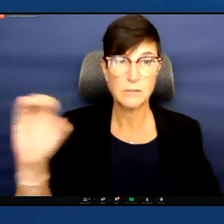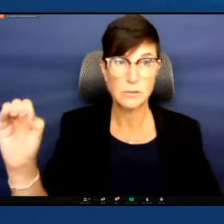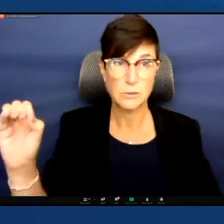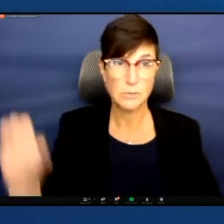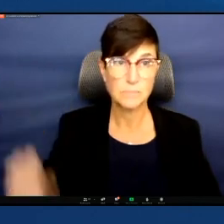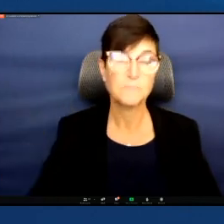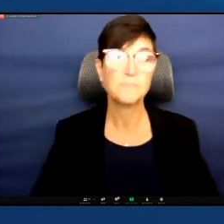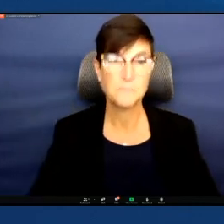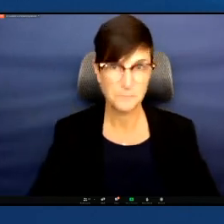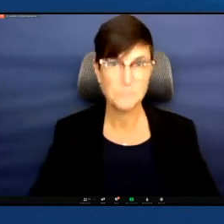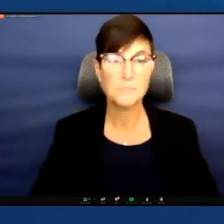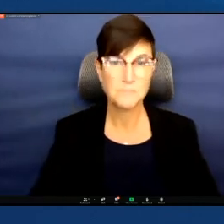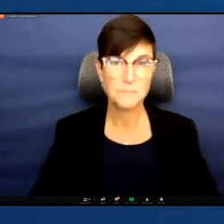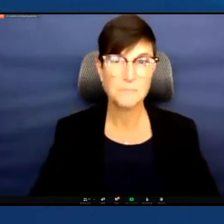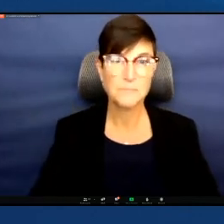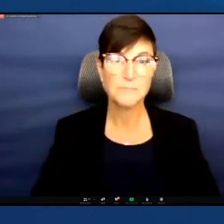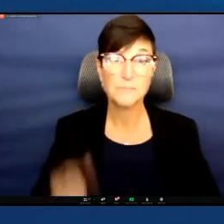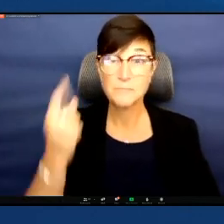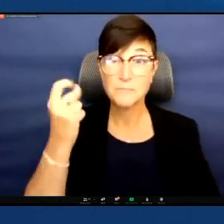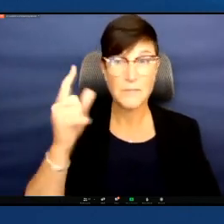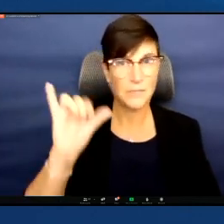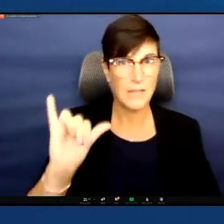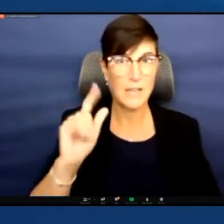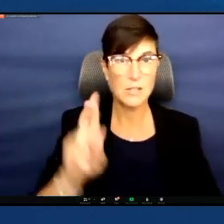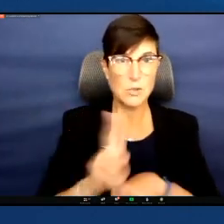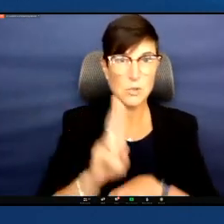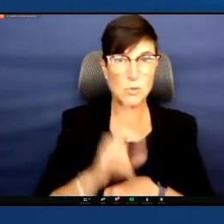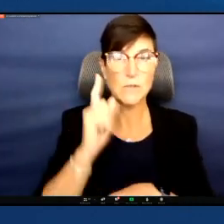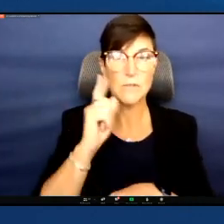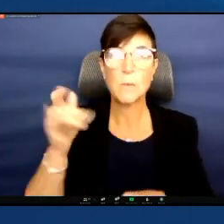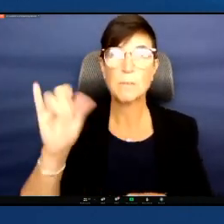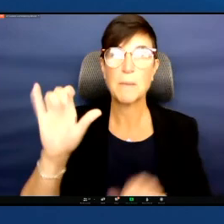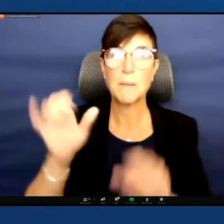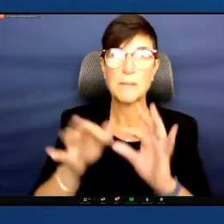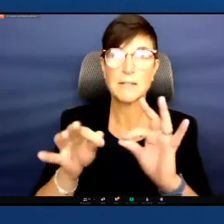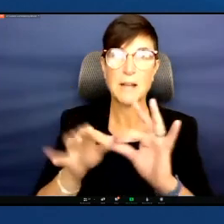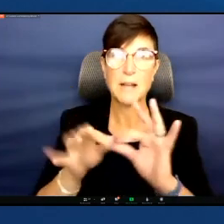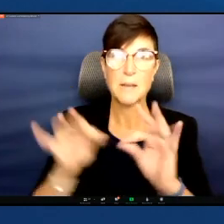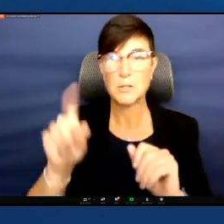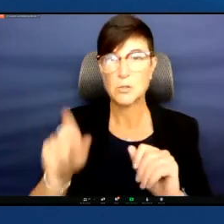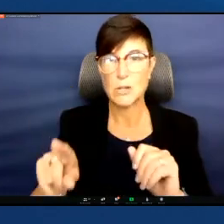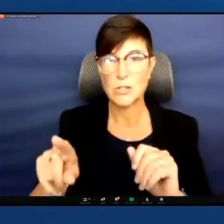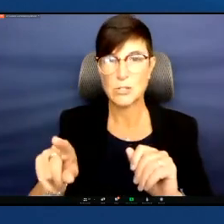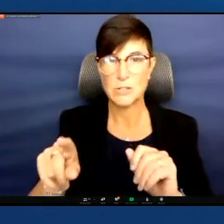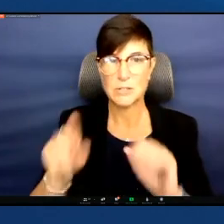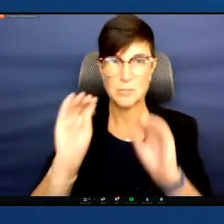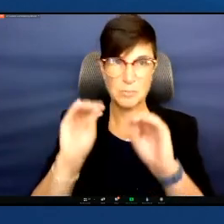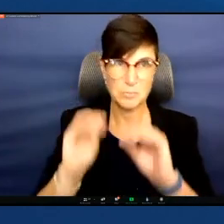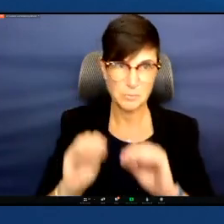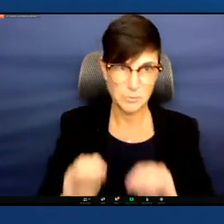And that is for public comment. Right. So without any further ado,